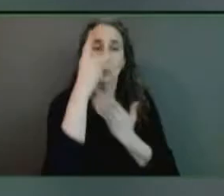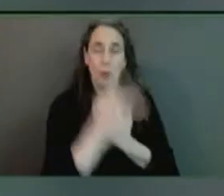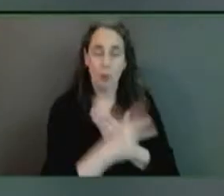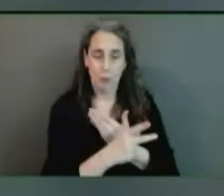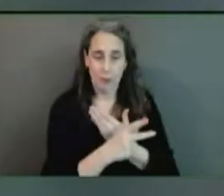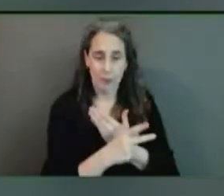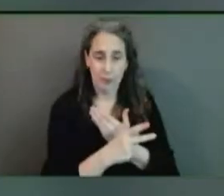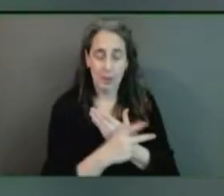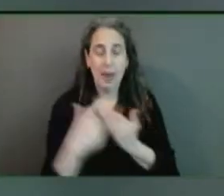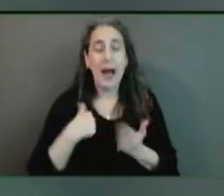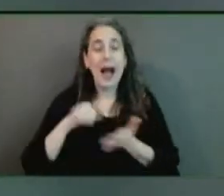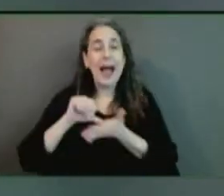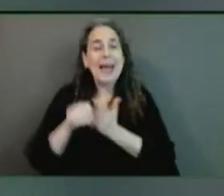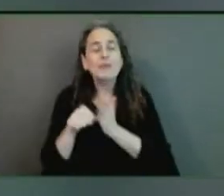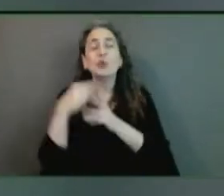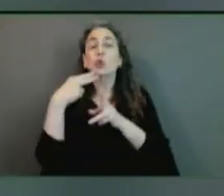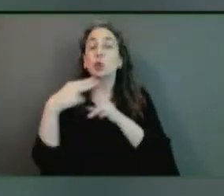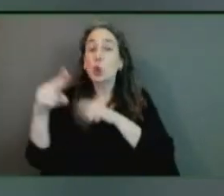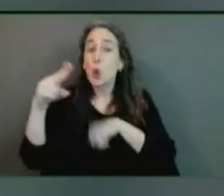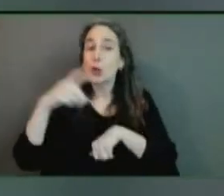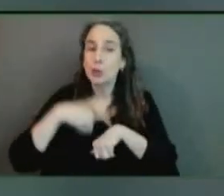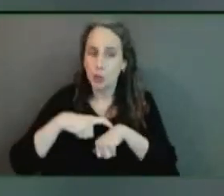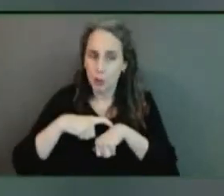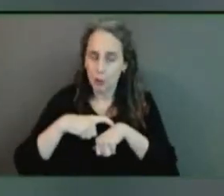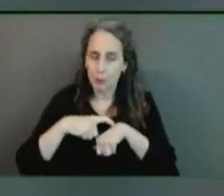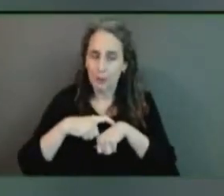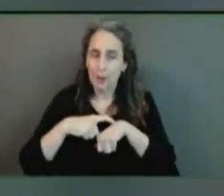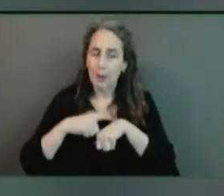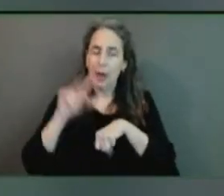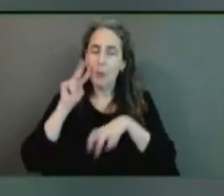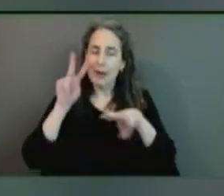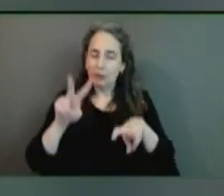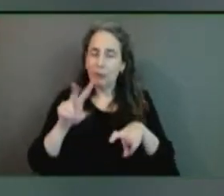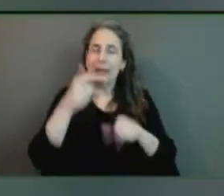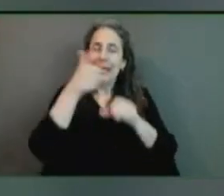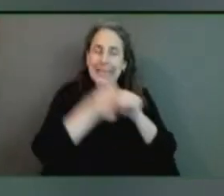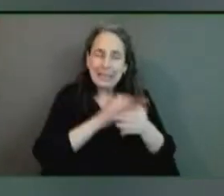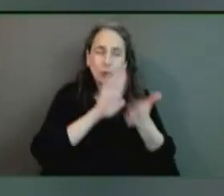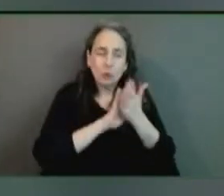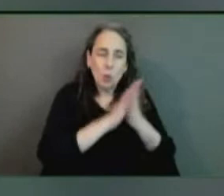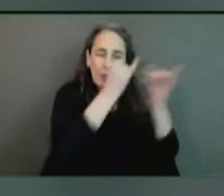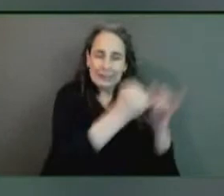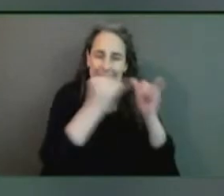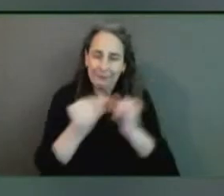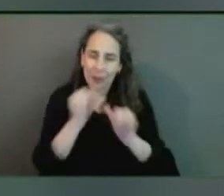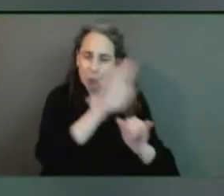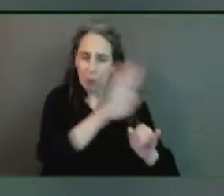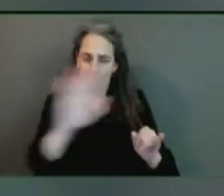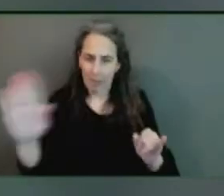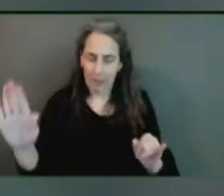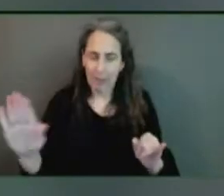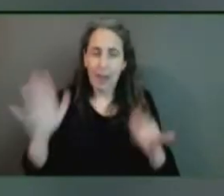support the instructional program. The emphasis short term